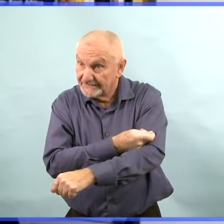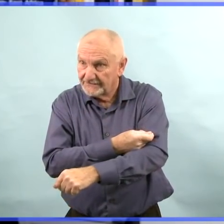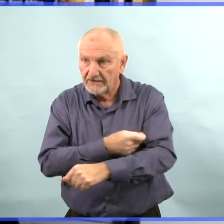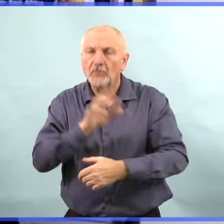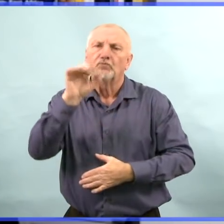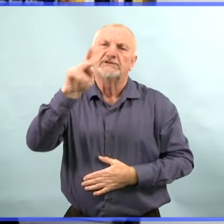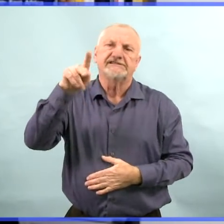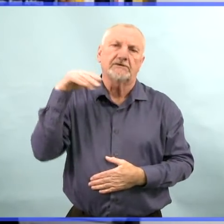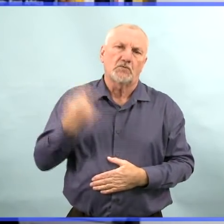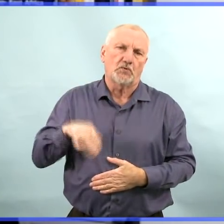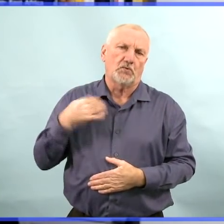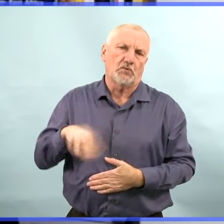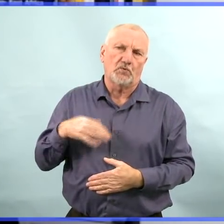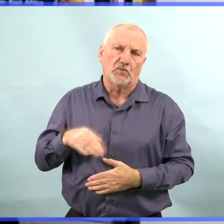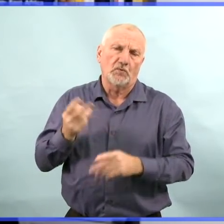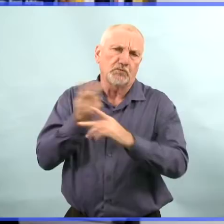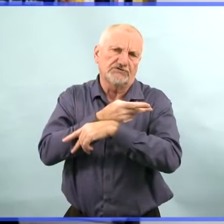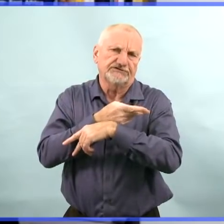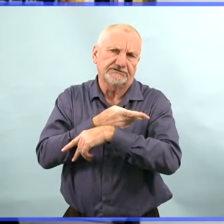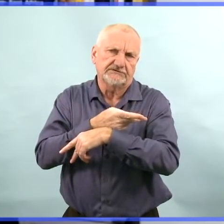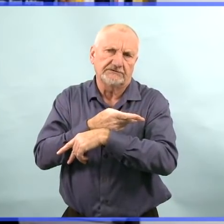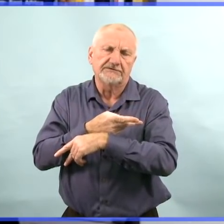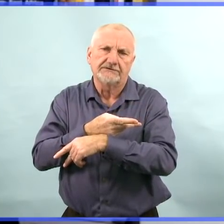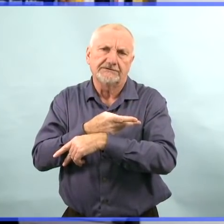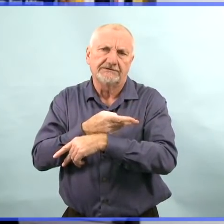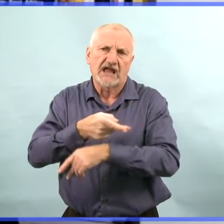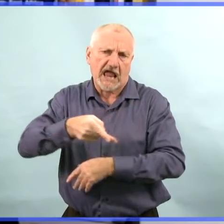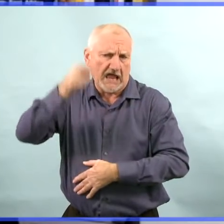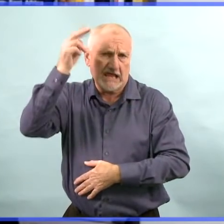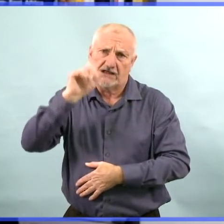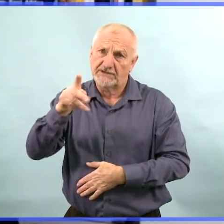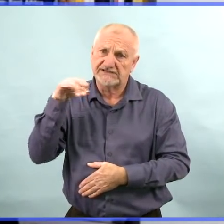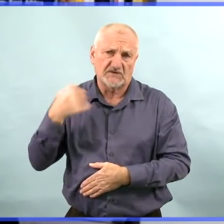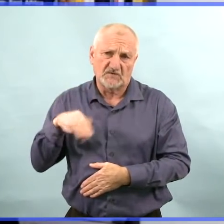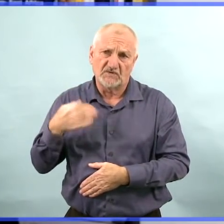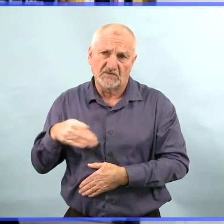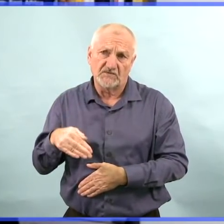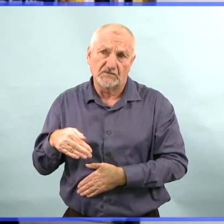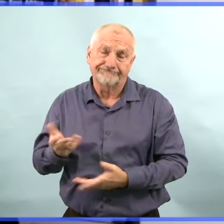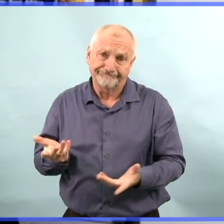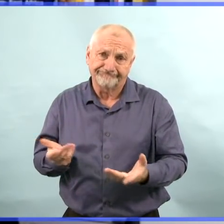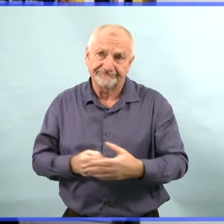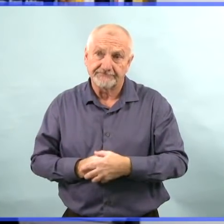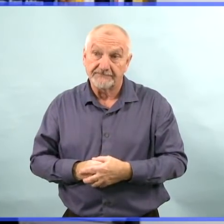but uh we do know that there's going to be parents who will choose not to vaccinate their children